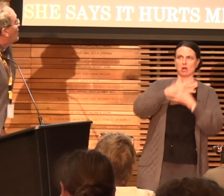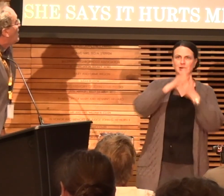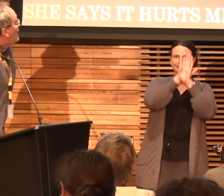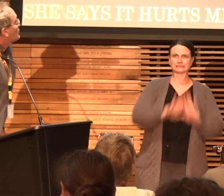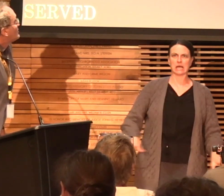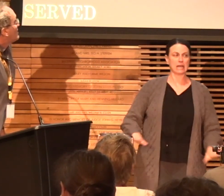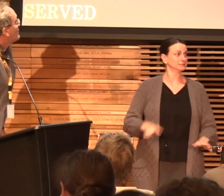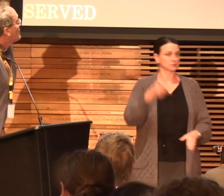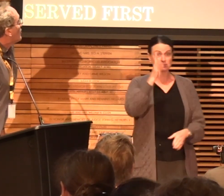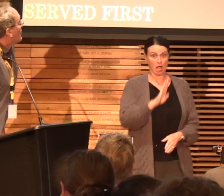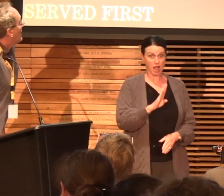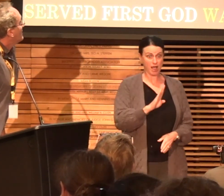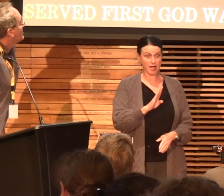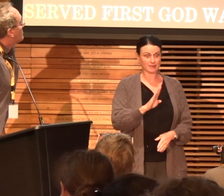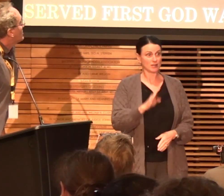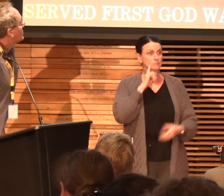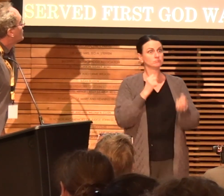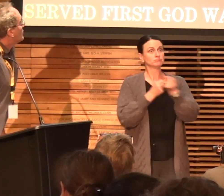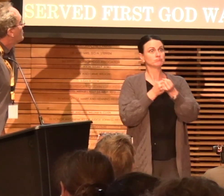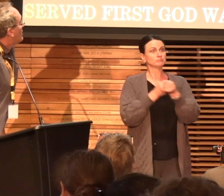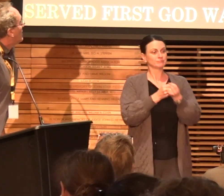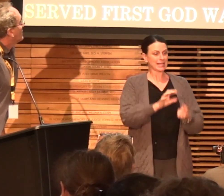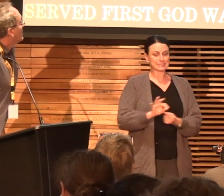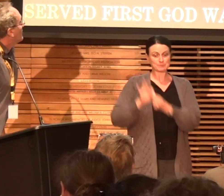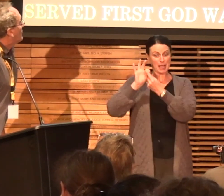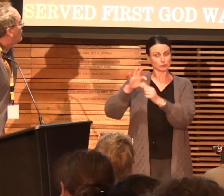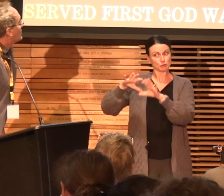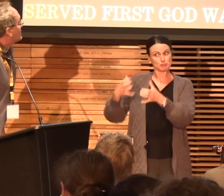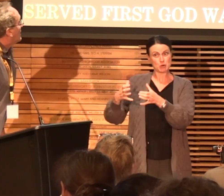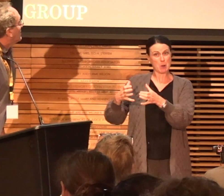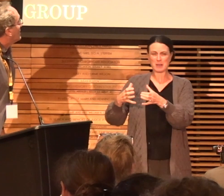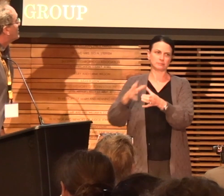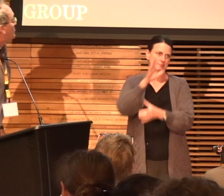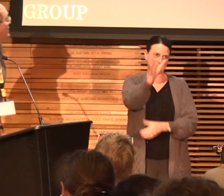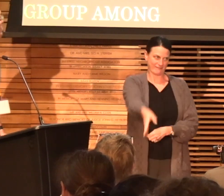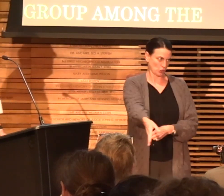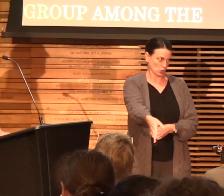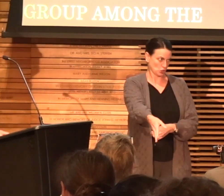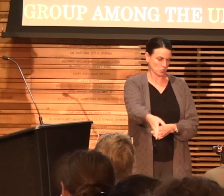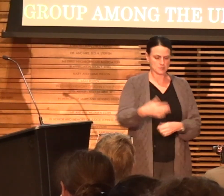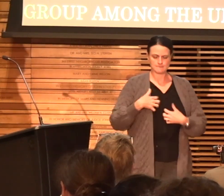God was never for any special group among the unfortunate.' And she had been appalled to learn